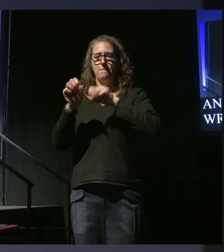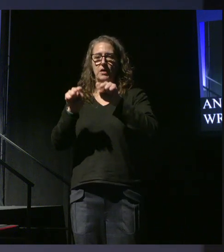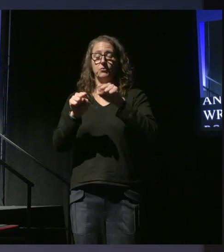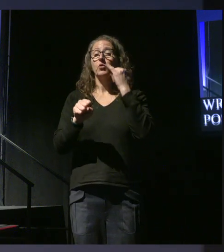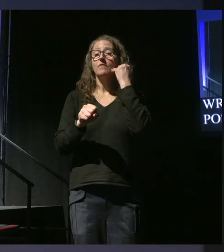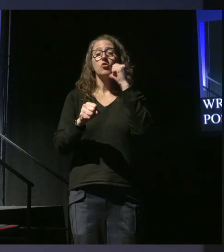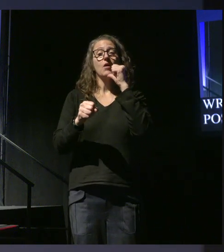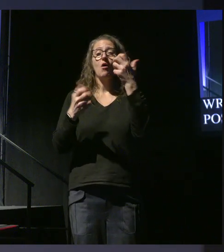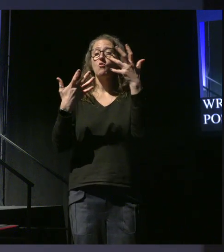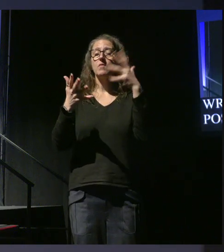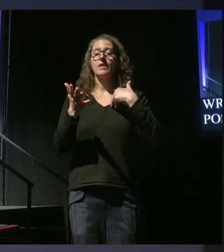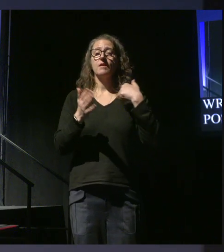become a member today.